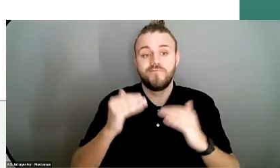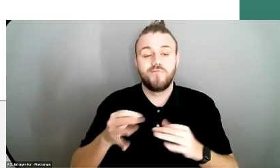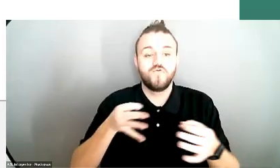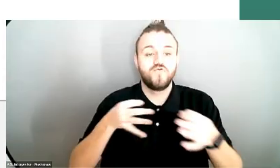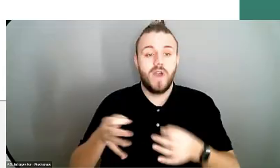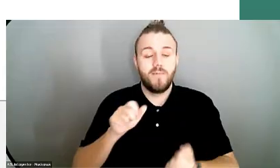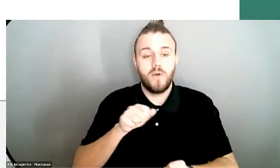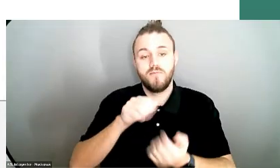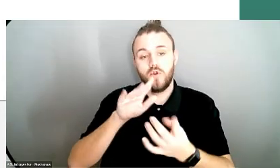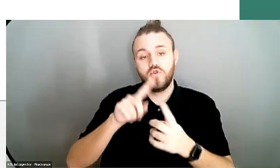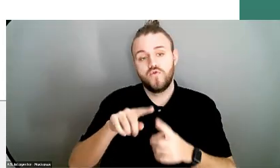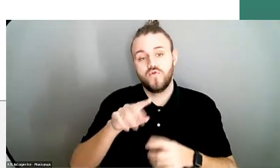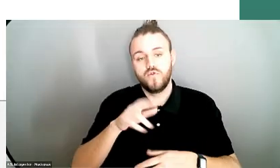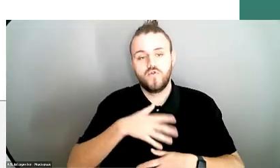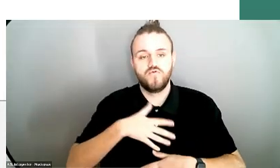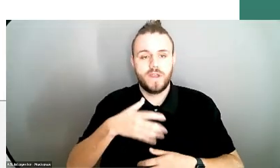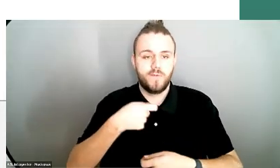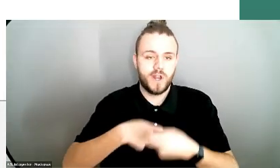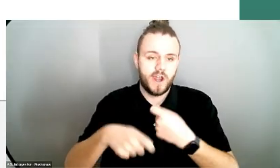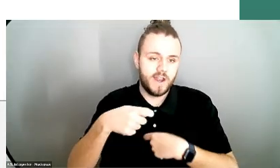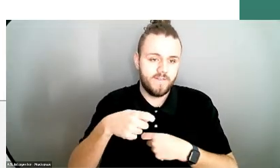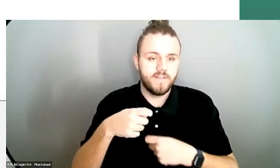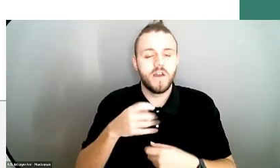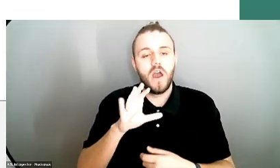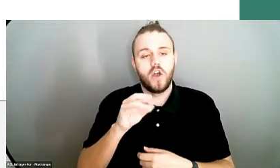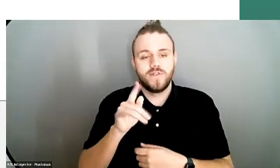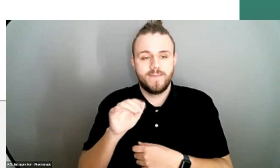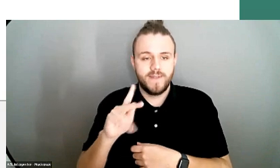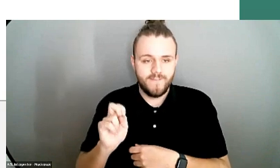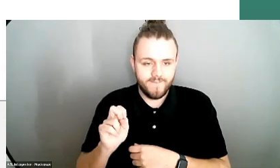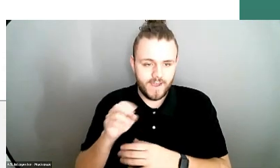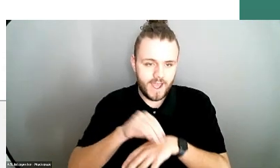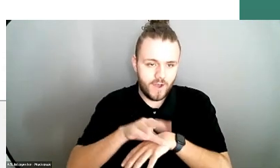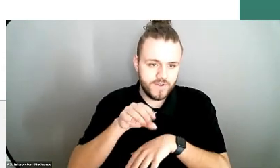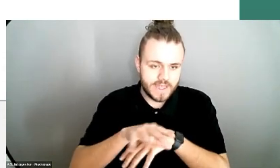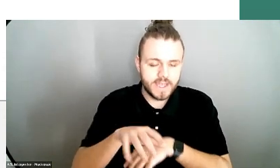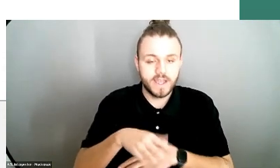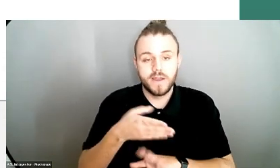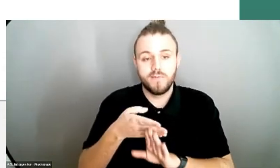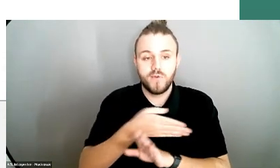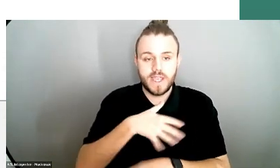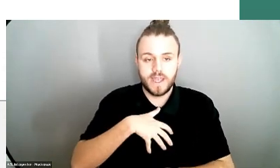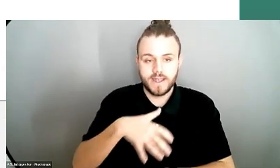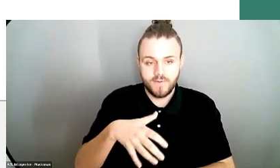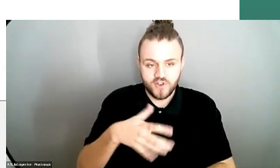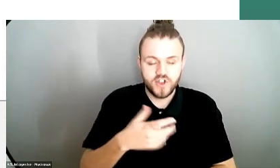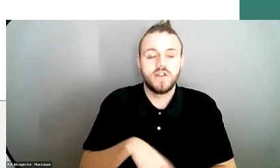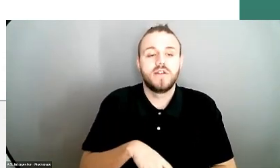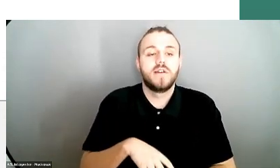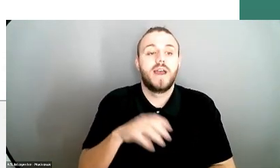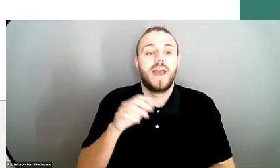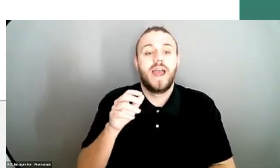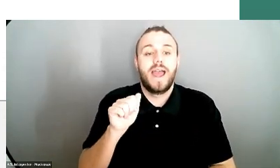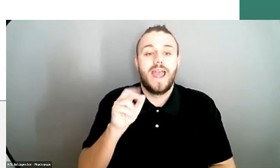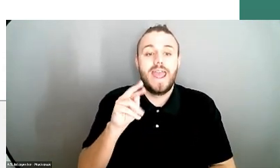reproductive planning, contraceptive counseling, pre-conception counseling, antepartum, intrapartum care,